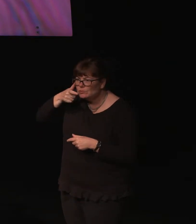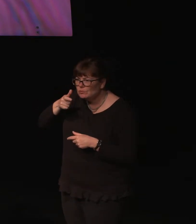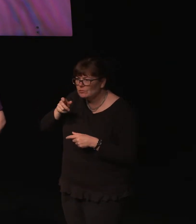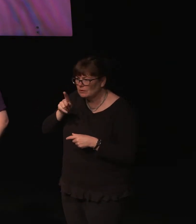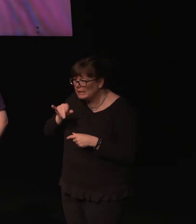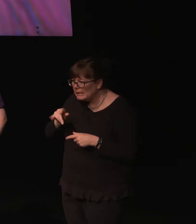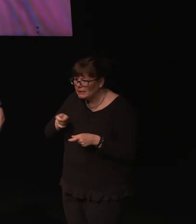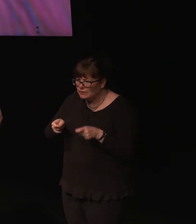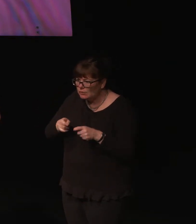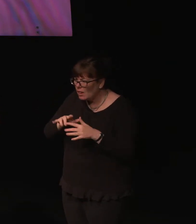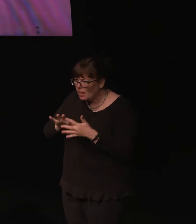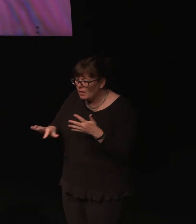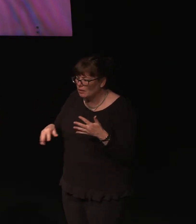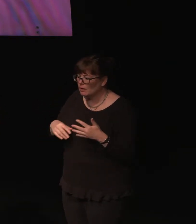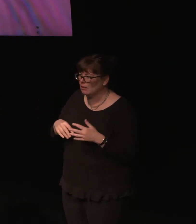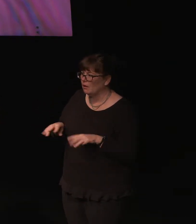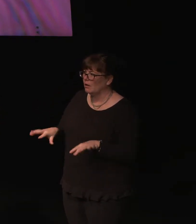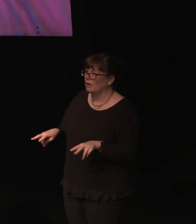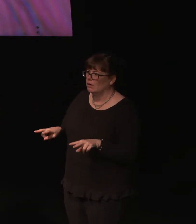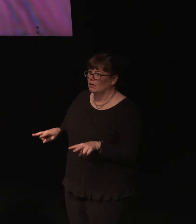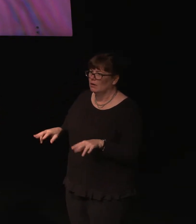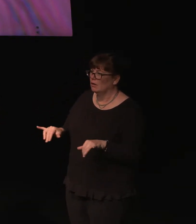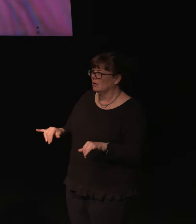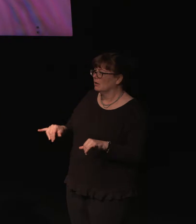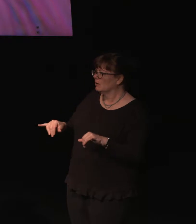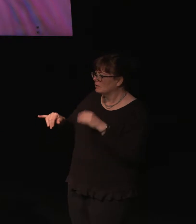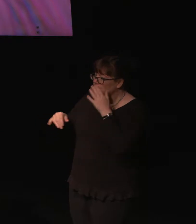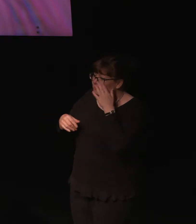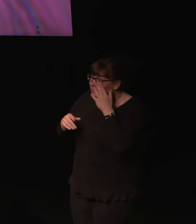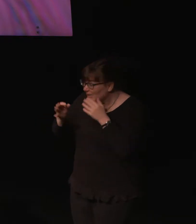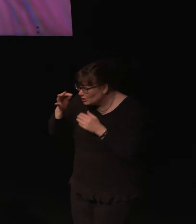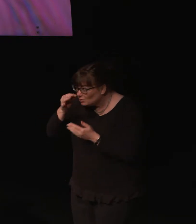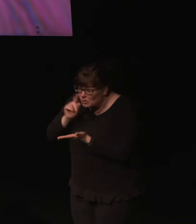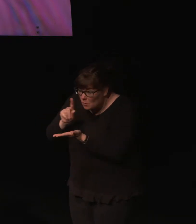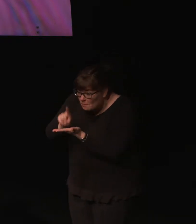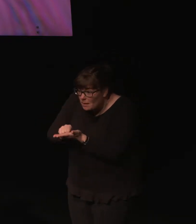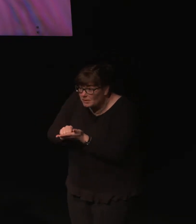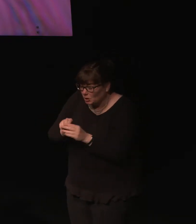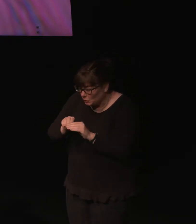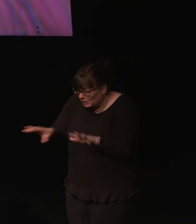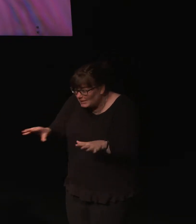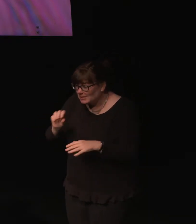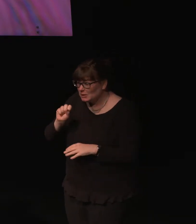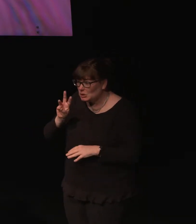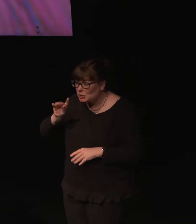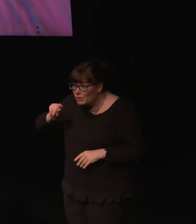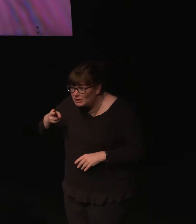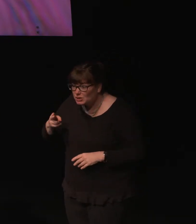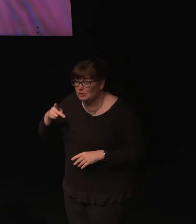Shortly after that we ended up getting published. We were going to be releasing on Switch, PS4, PS Vita, Xbox One.